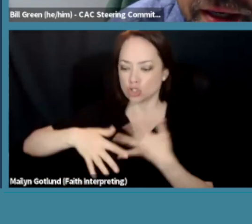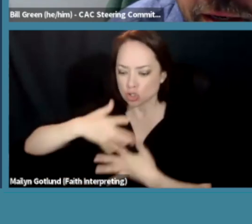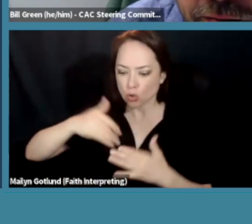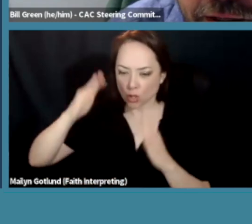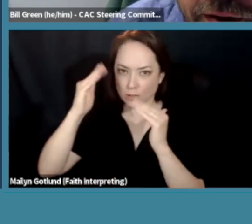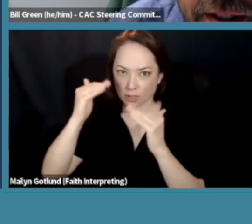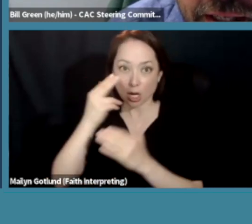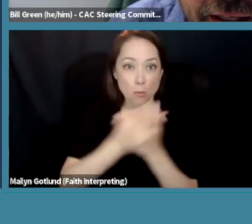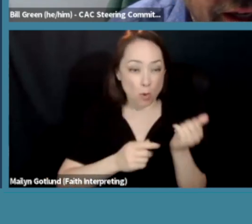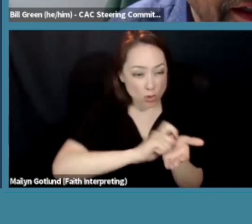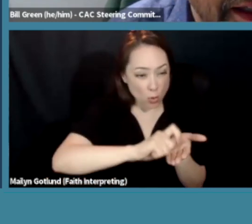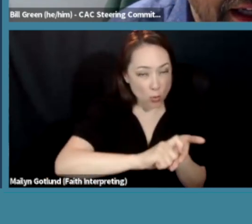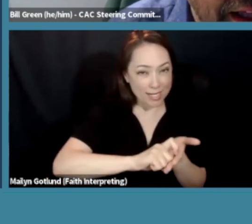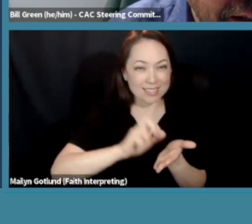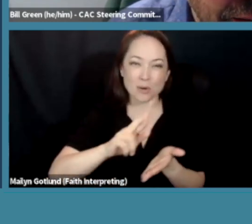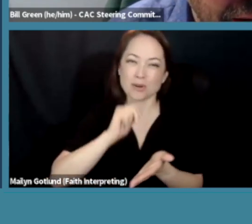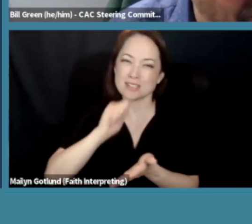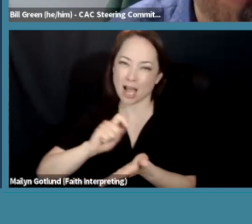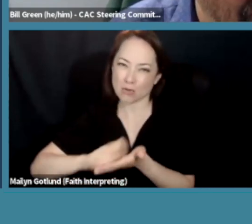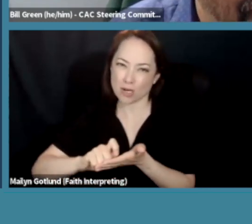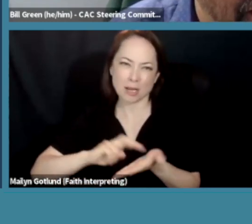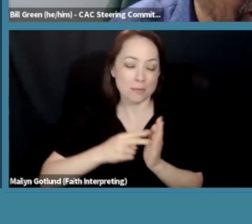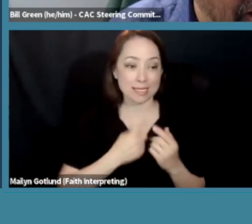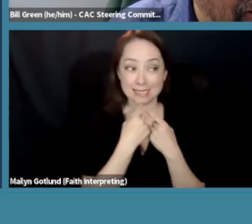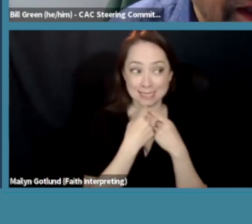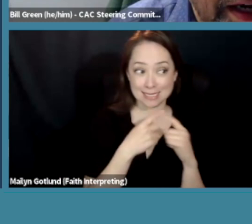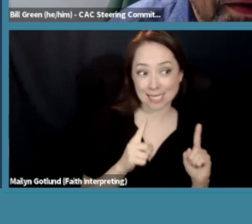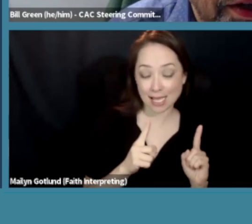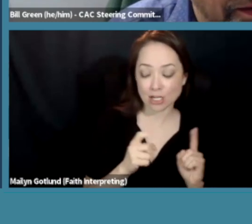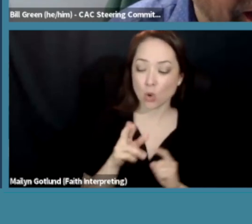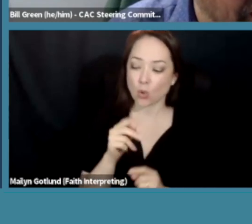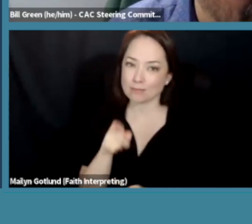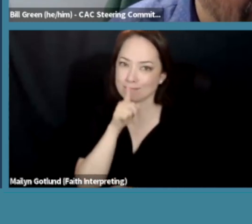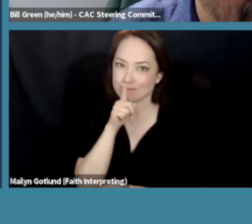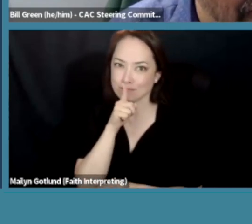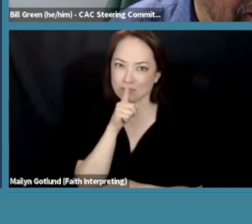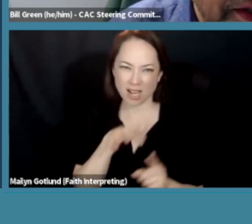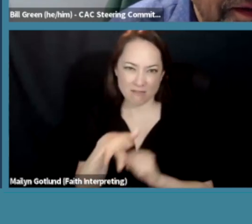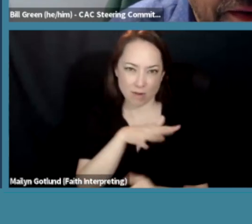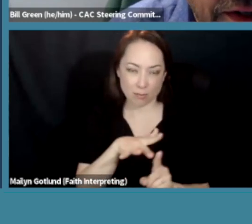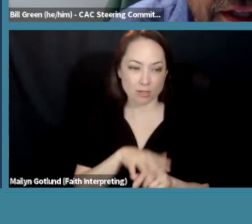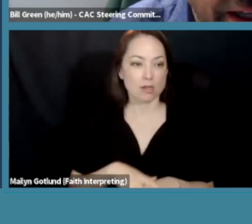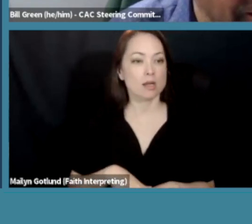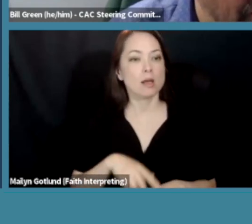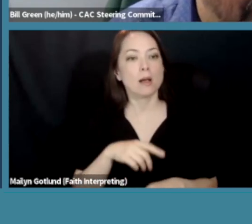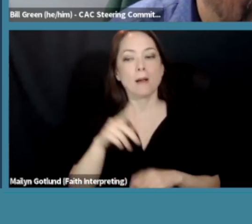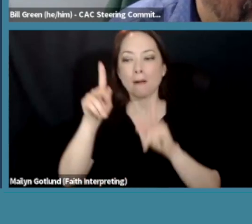and unwritten or the said and unsaid things about an environment. One thing I want to start with is Person-First Language.